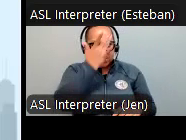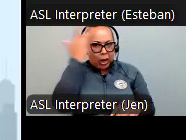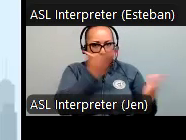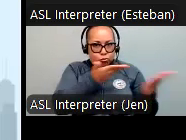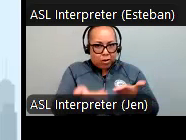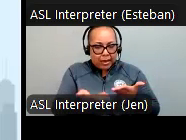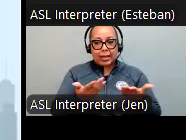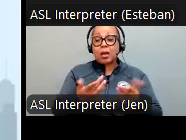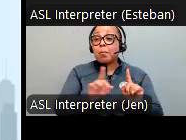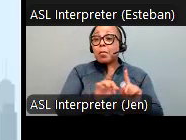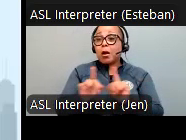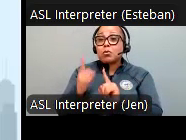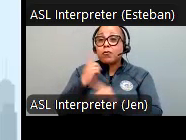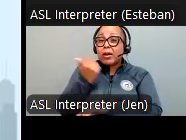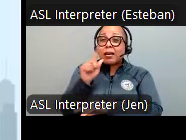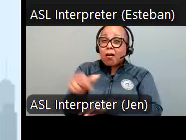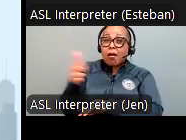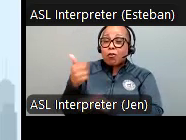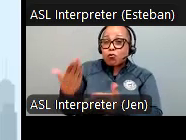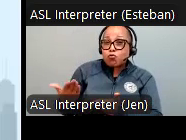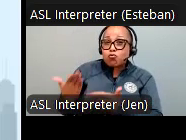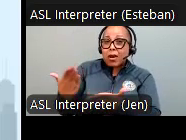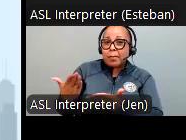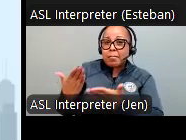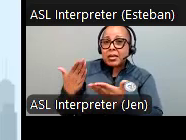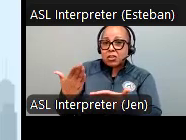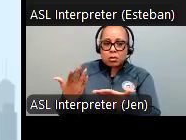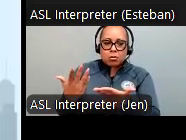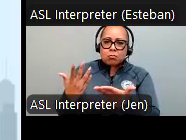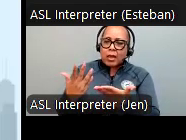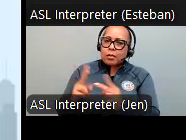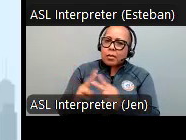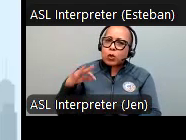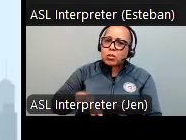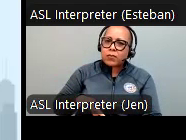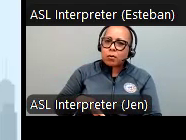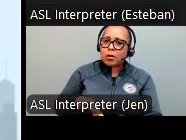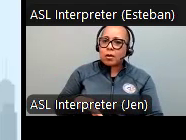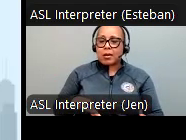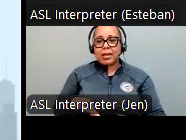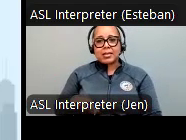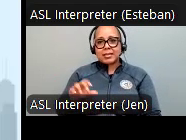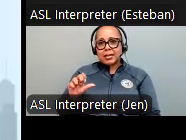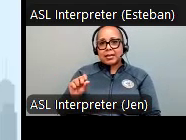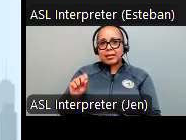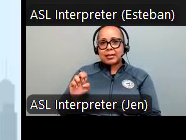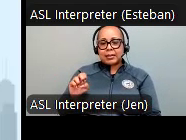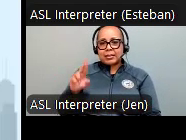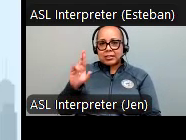also for any other recommendation that can be very useful is just sensory friendly objects